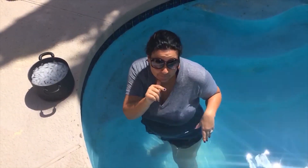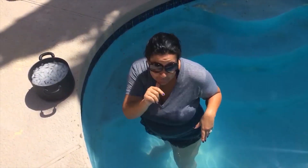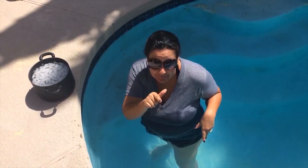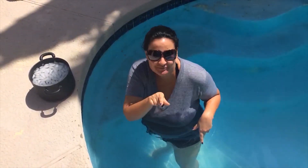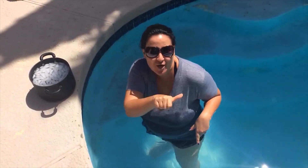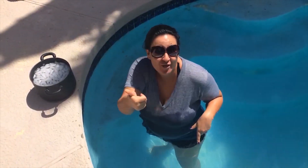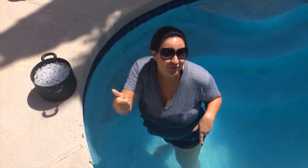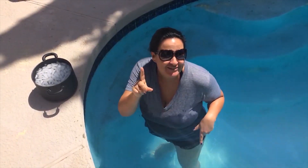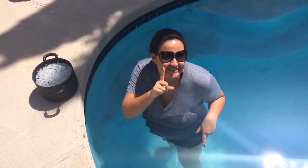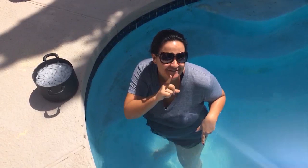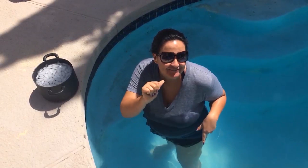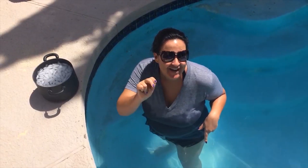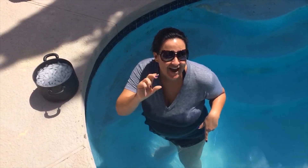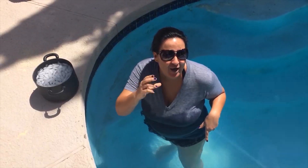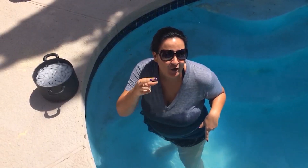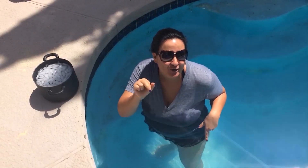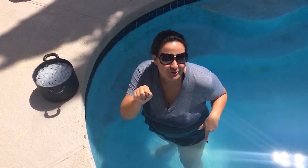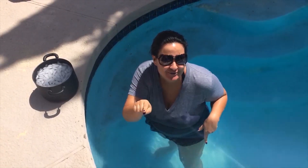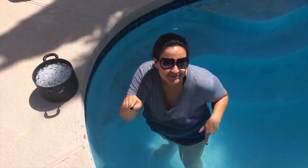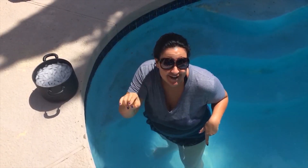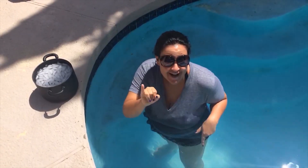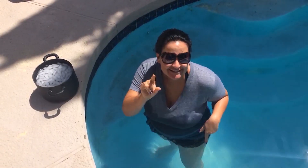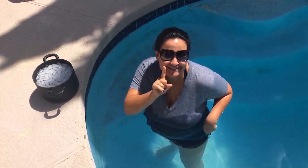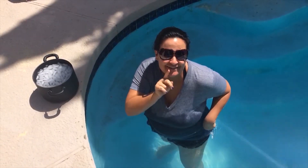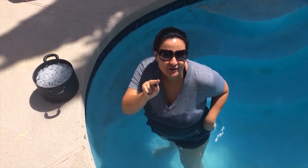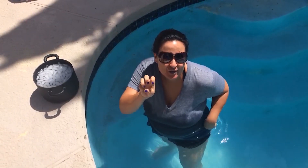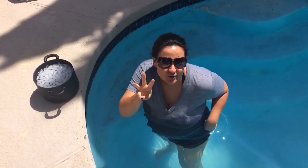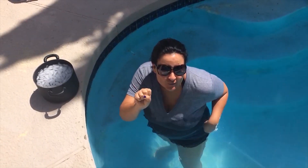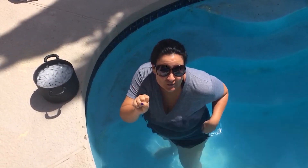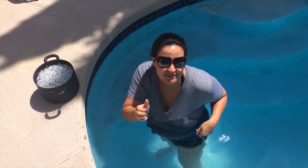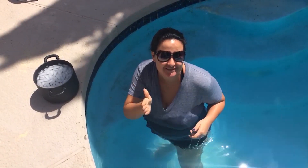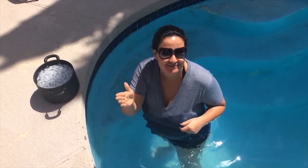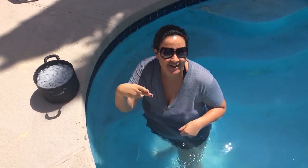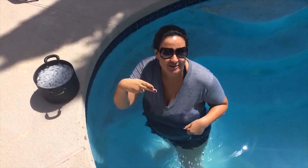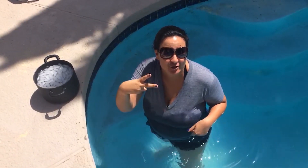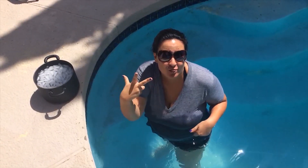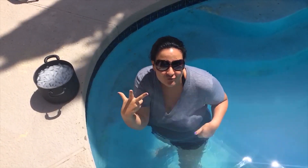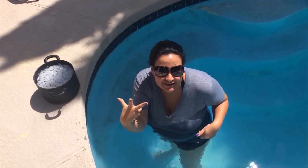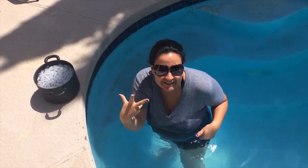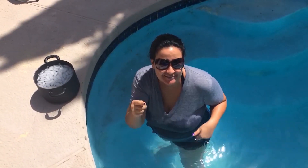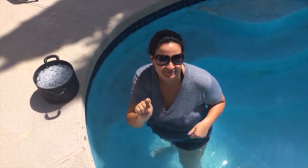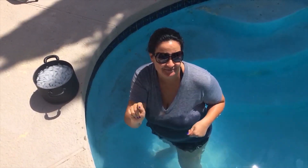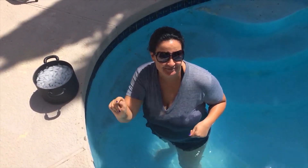Alright, so now I'm going to nominate the anchors from iDeafNews and H-3.